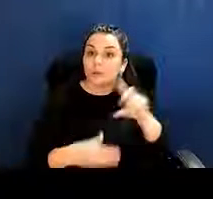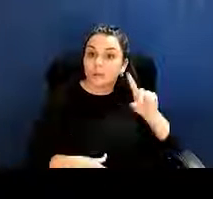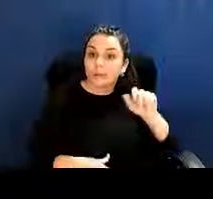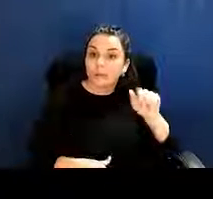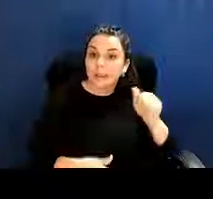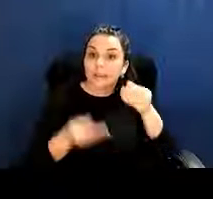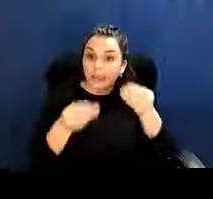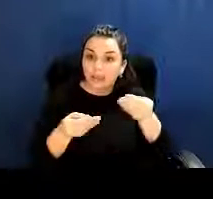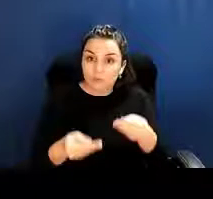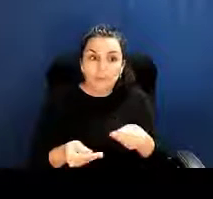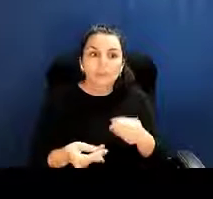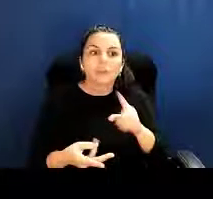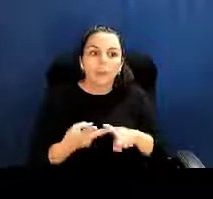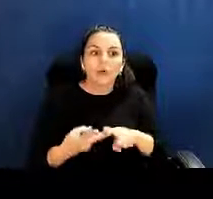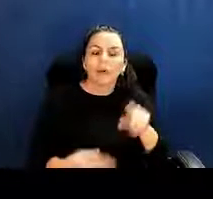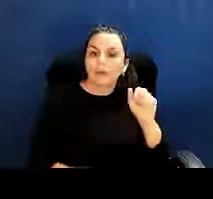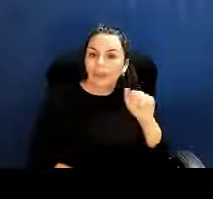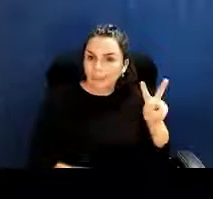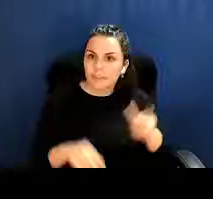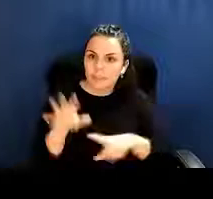This is the exact text in the common rule.